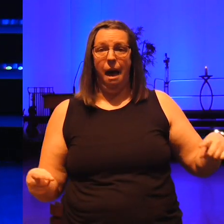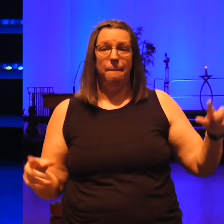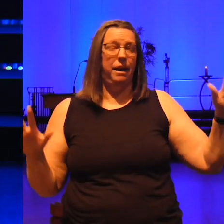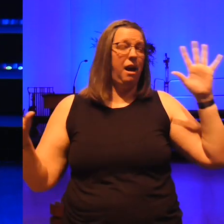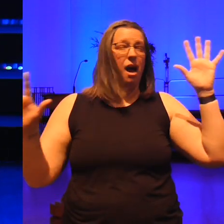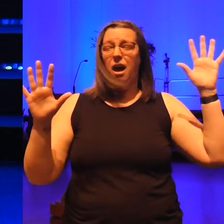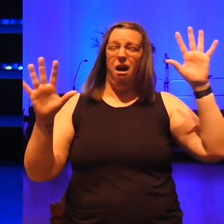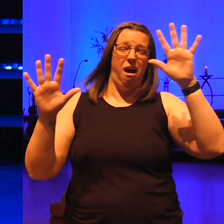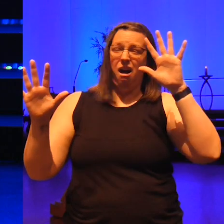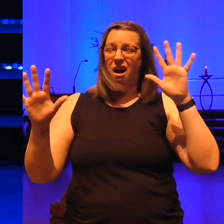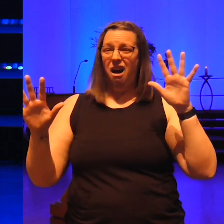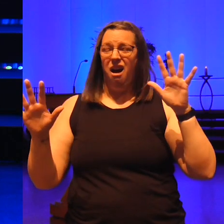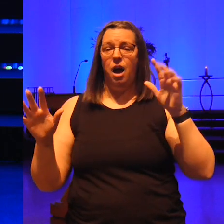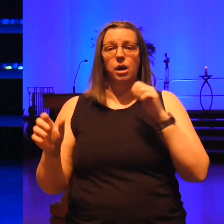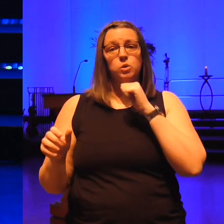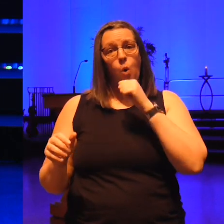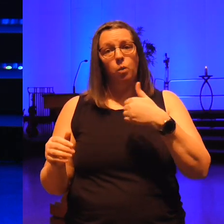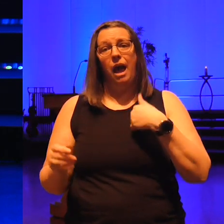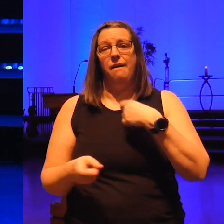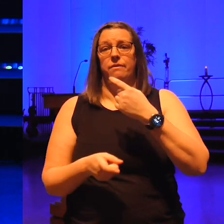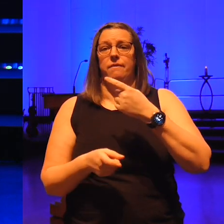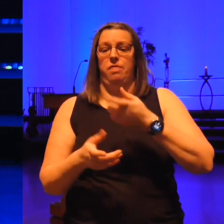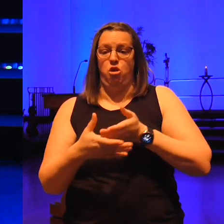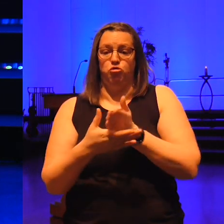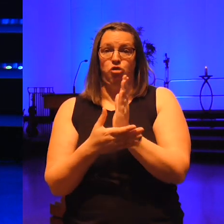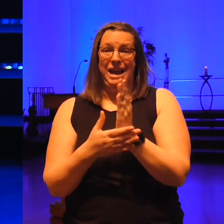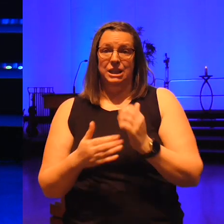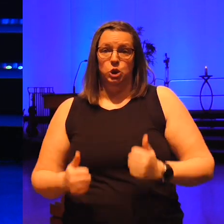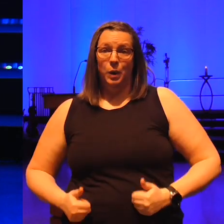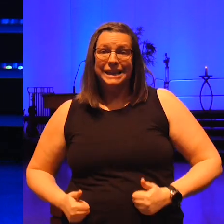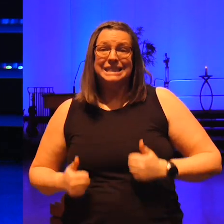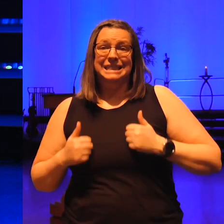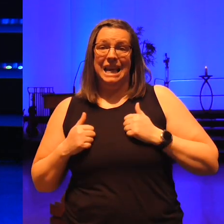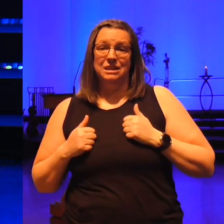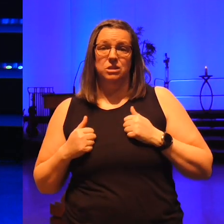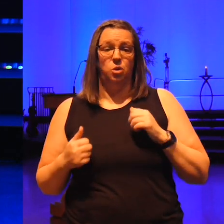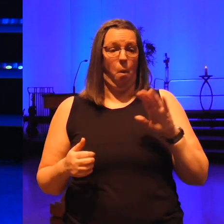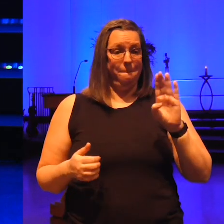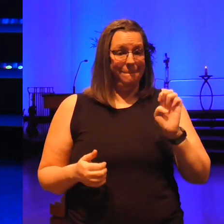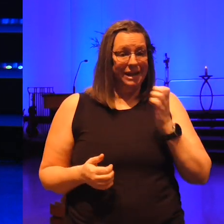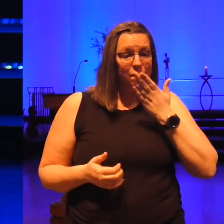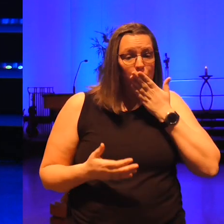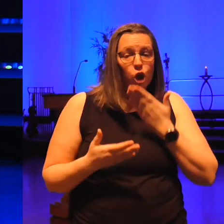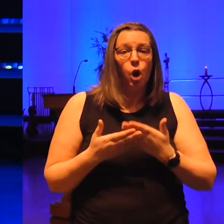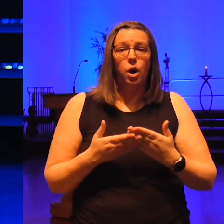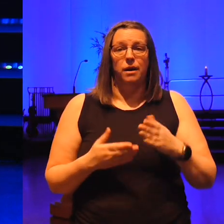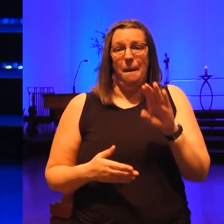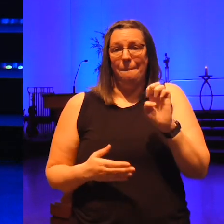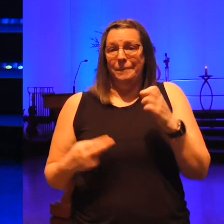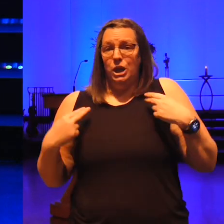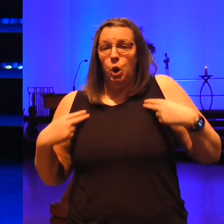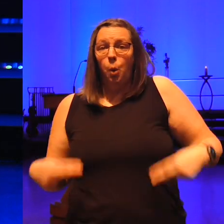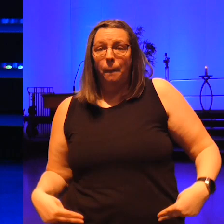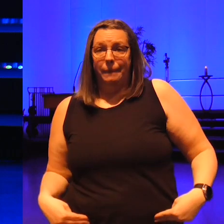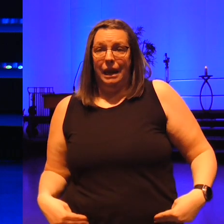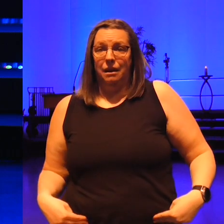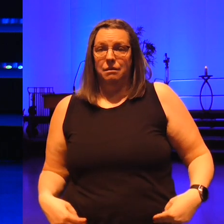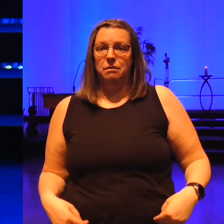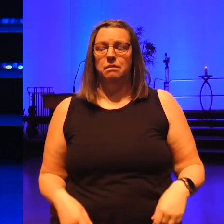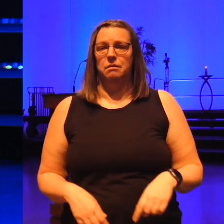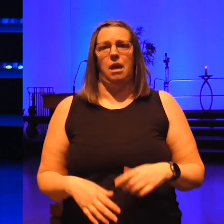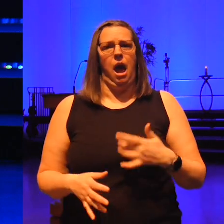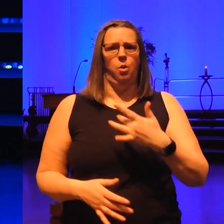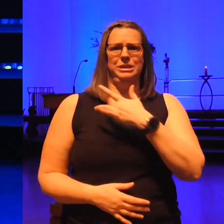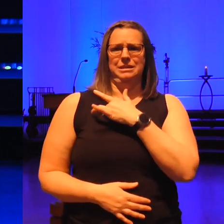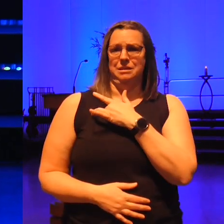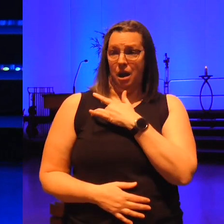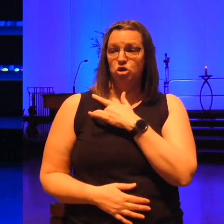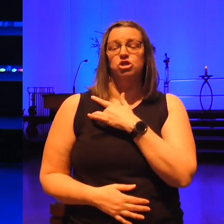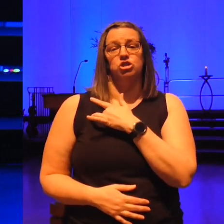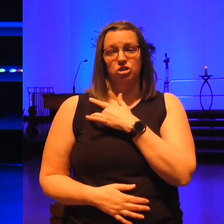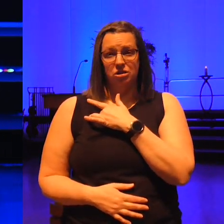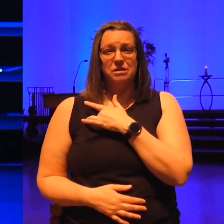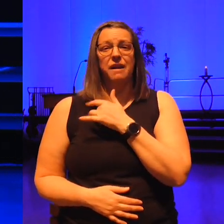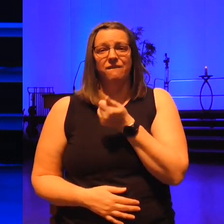right to exist or be good or be human I was so touched a few weeks ago by one of our uh students